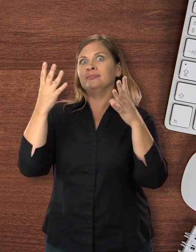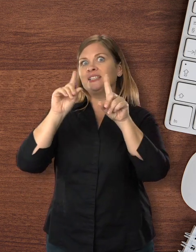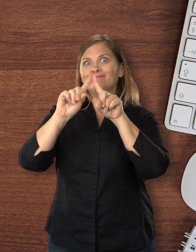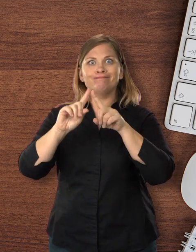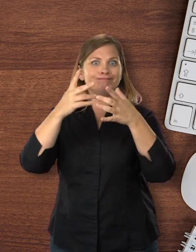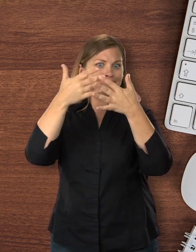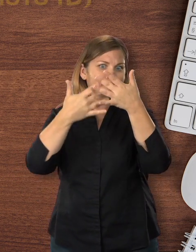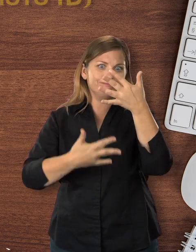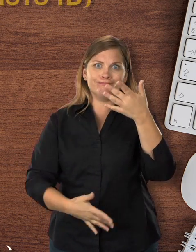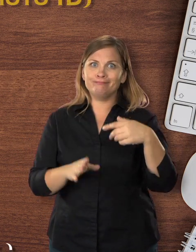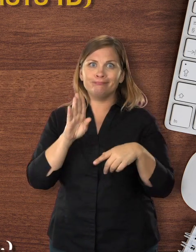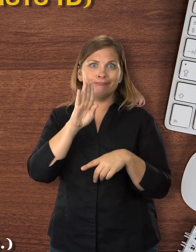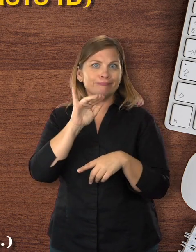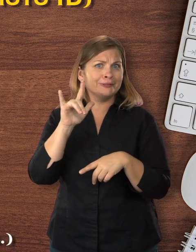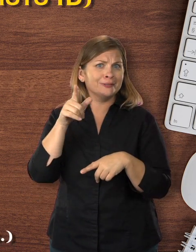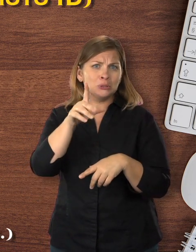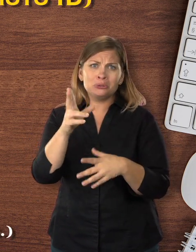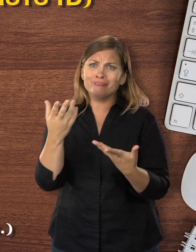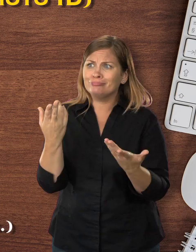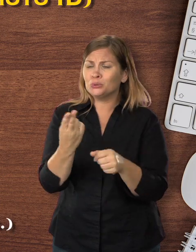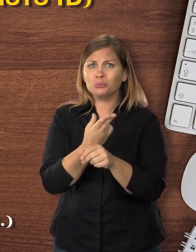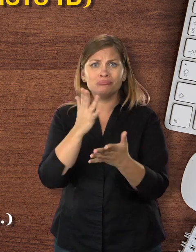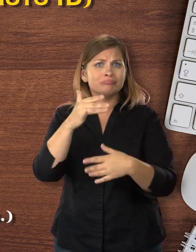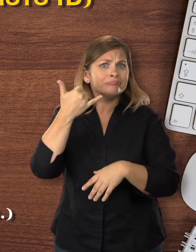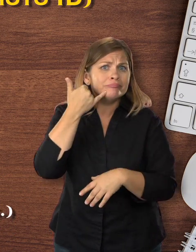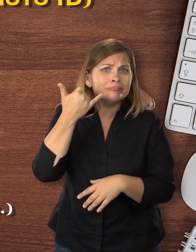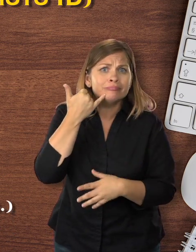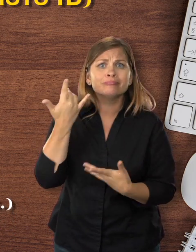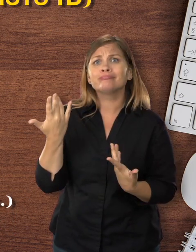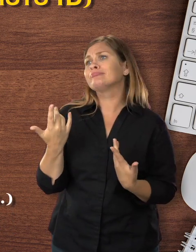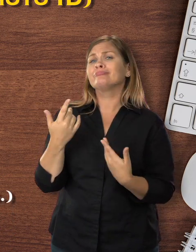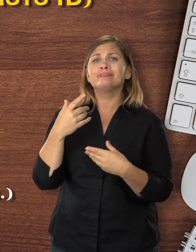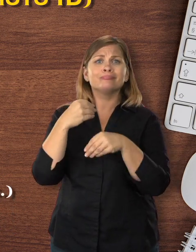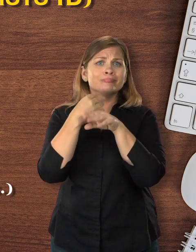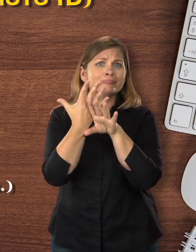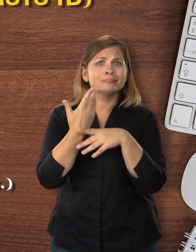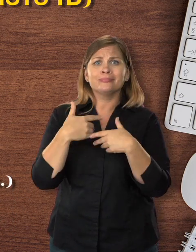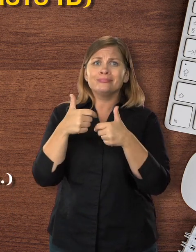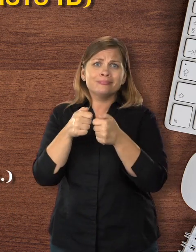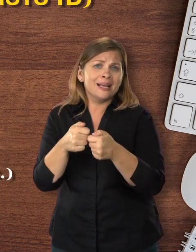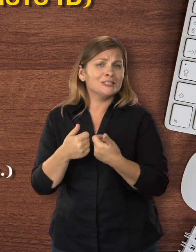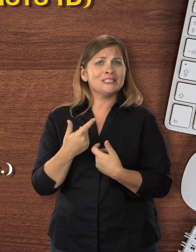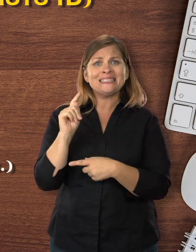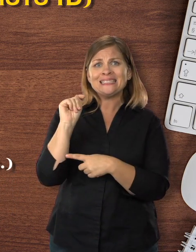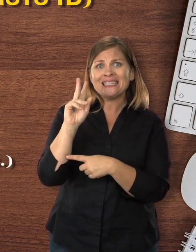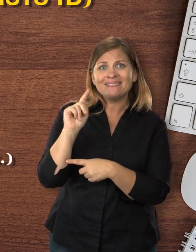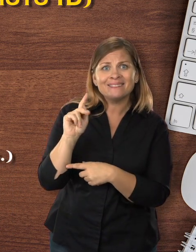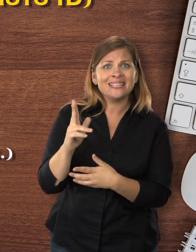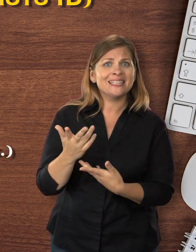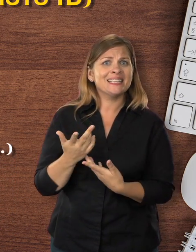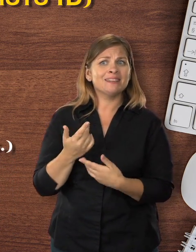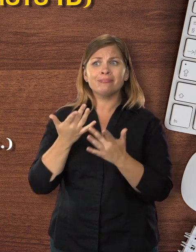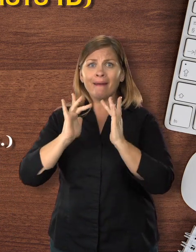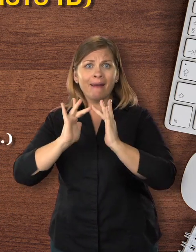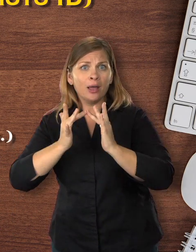Your choices are: phone (landline, cell, VOIP, etc.),